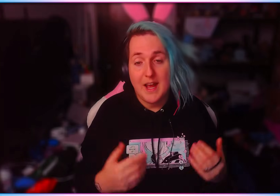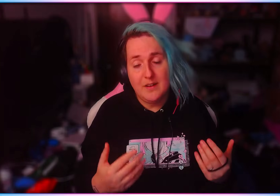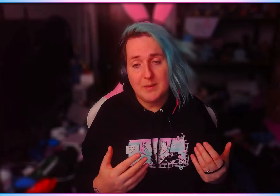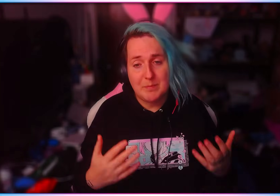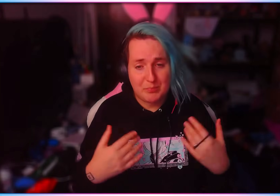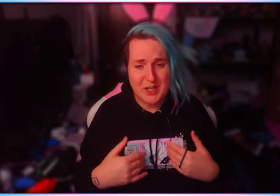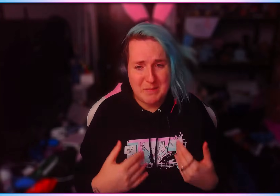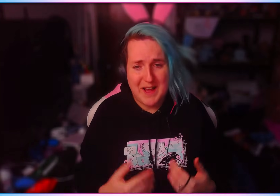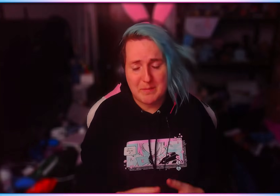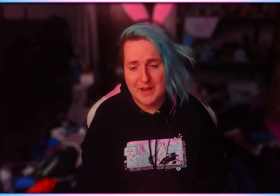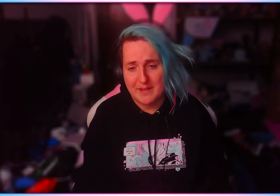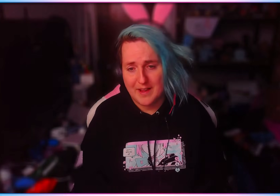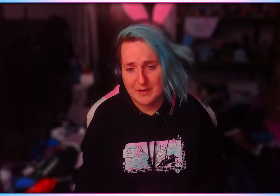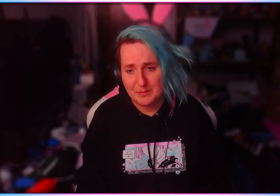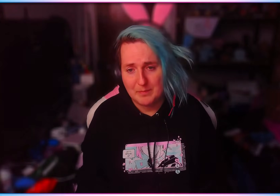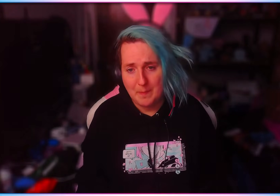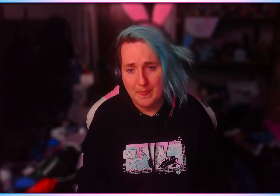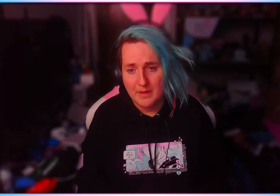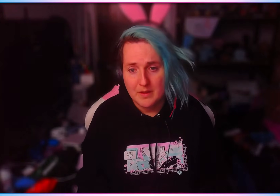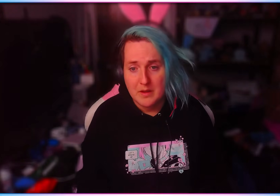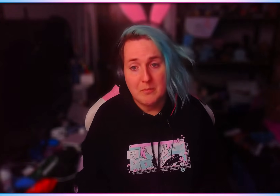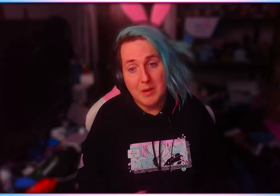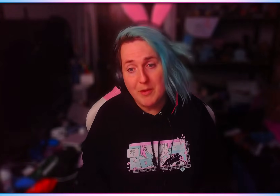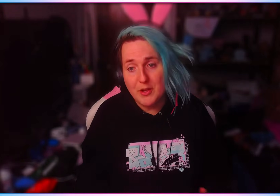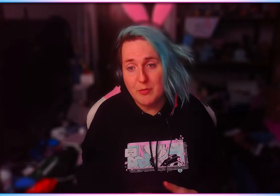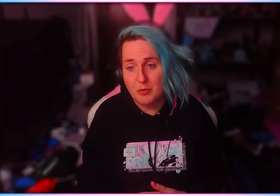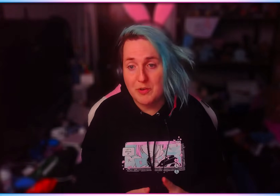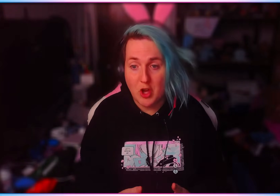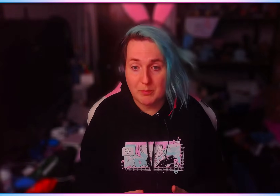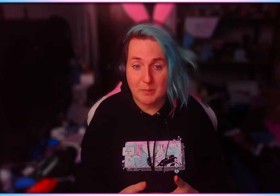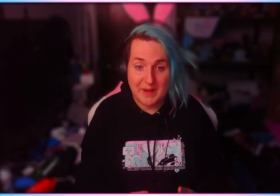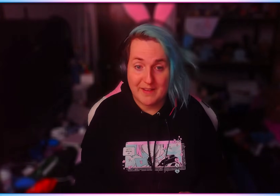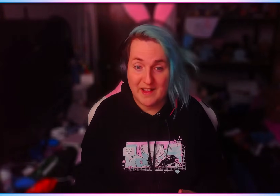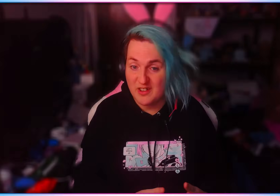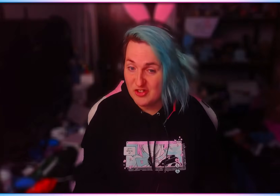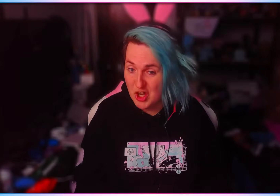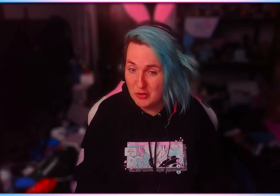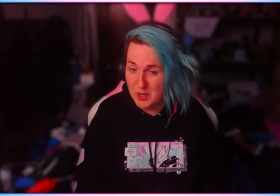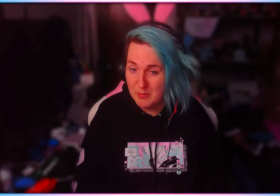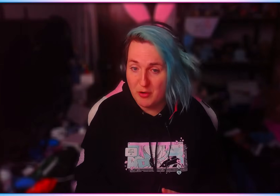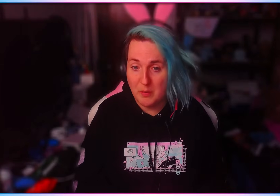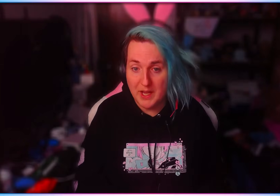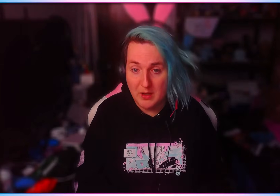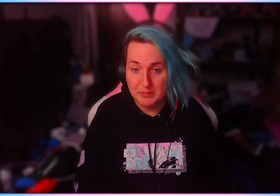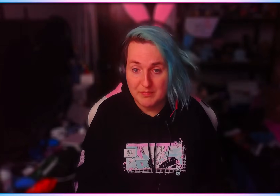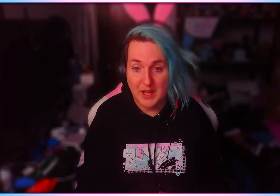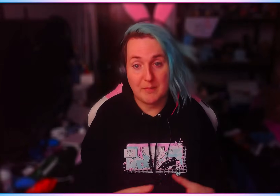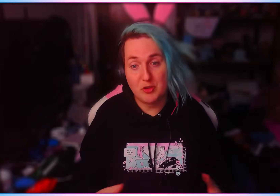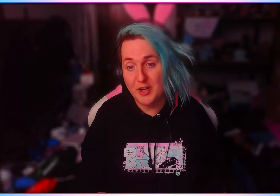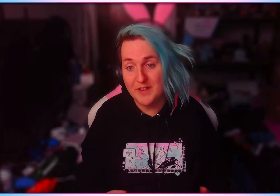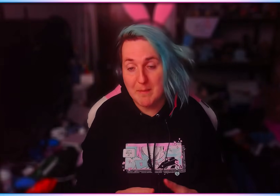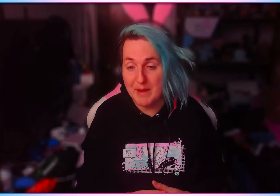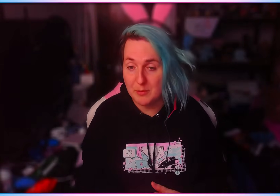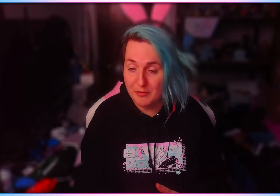and I’m pretty bad at BSL. My mother used to interpret BSL at church when I was growing up, and I'm trying to get better at